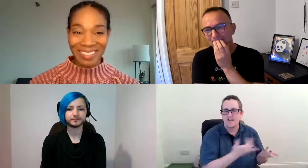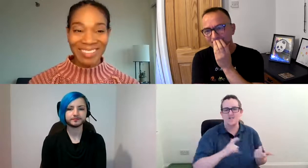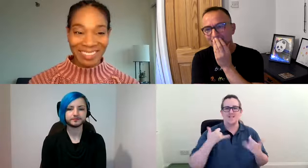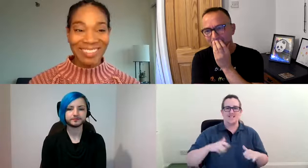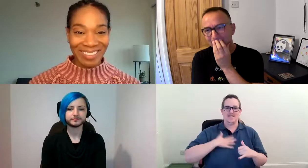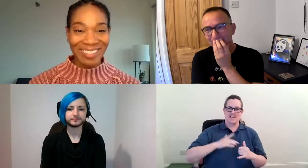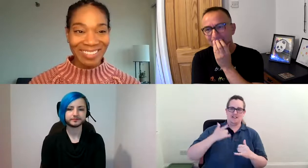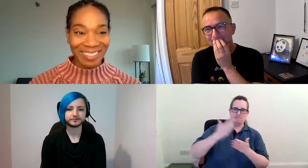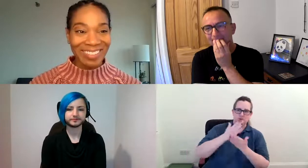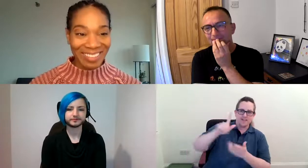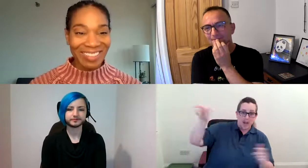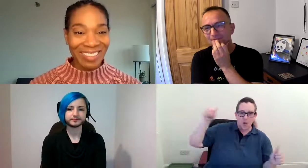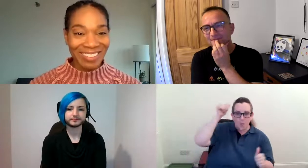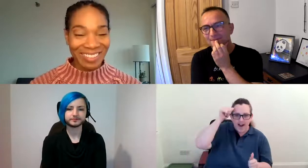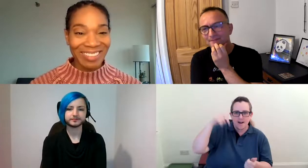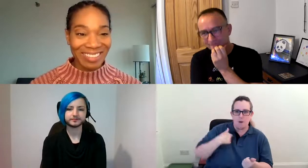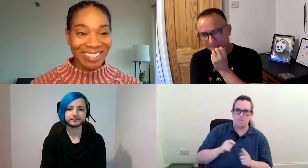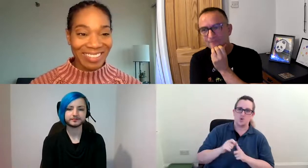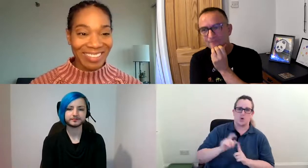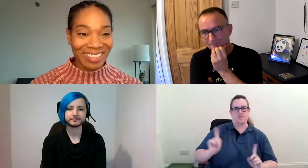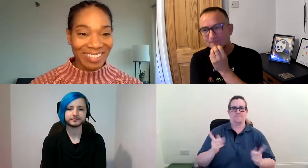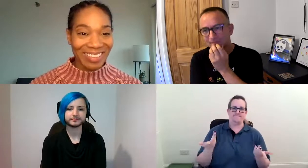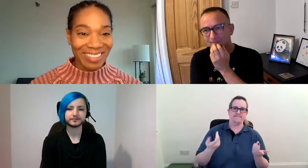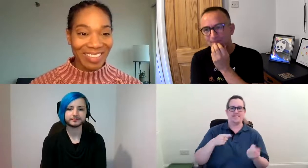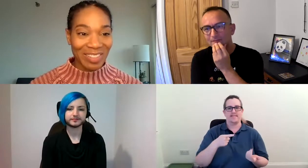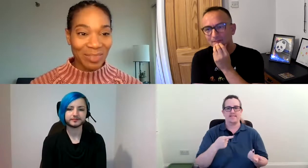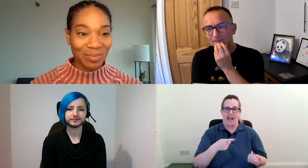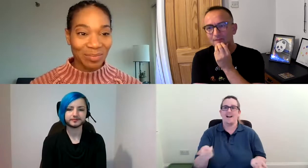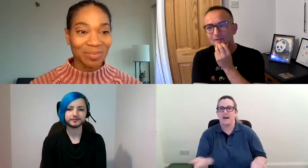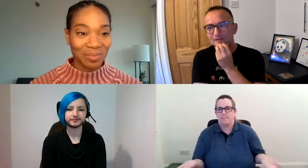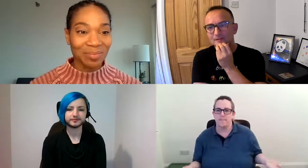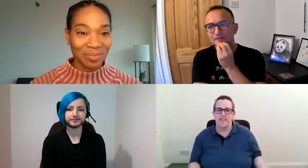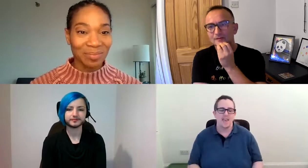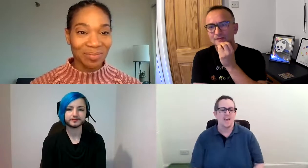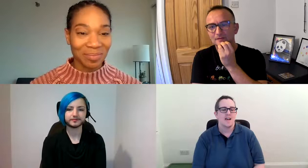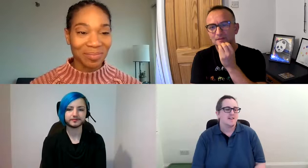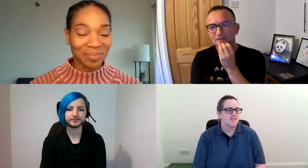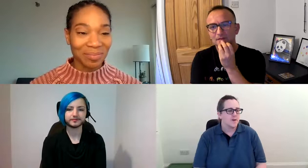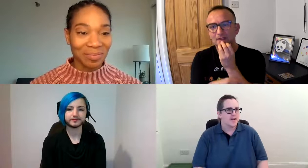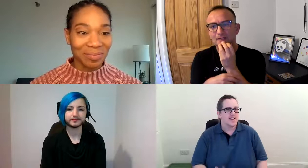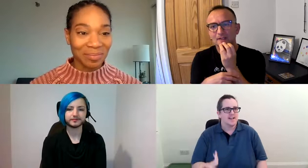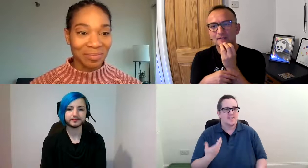pronouns are non gendered in BSL. Thank you very much I think that is really